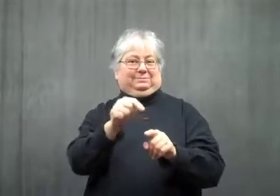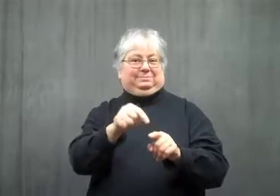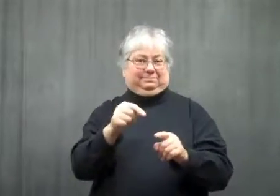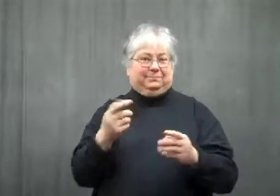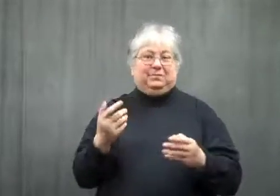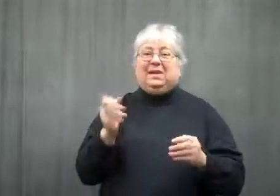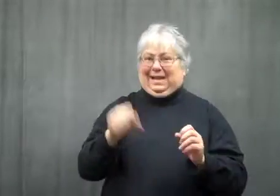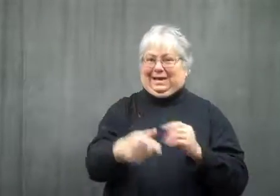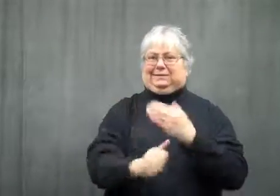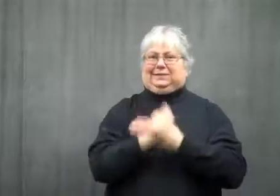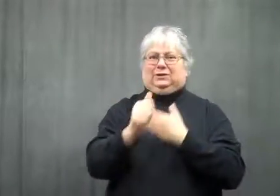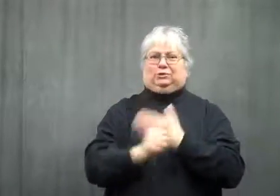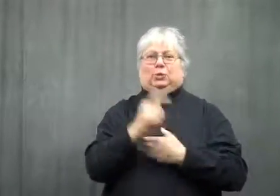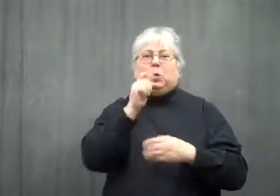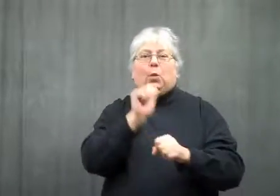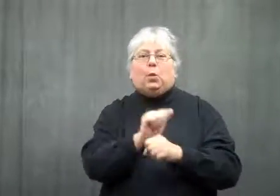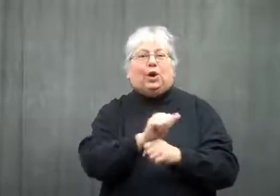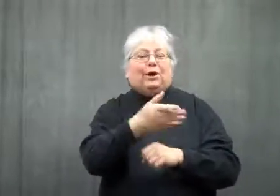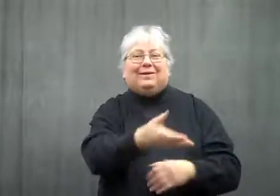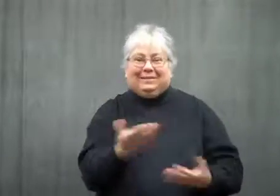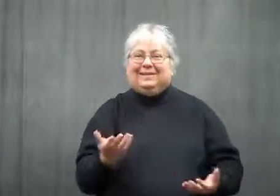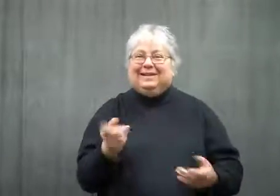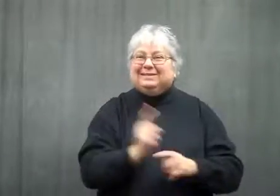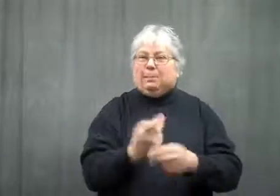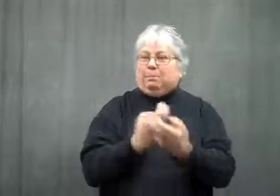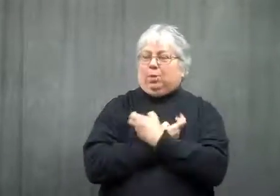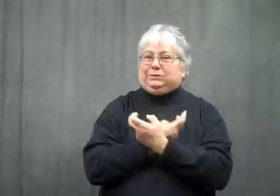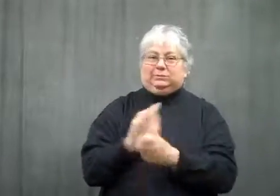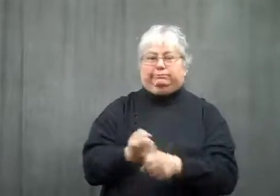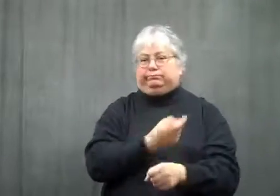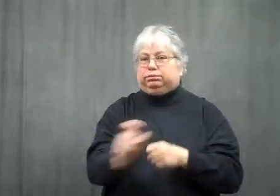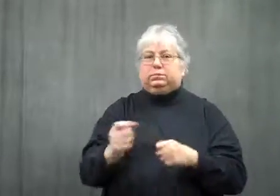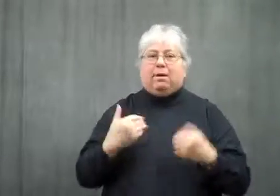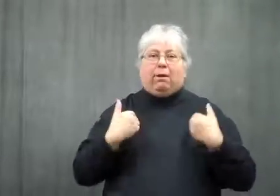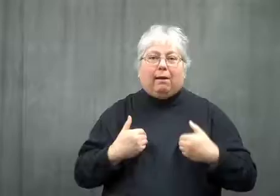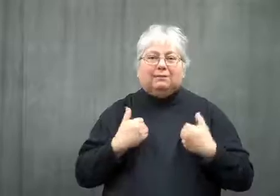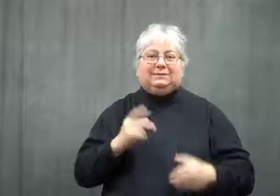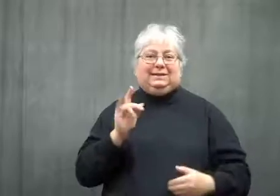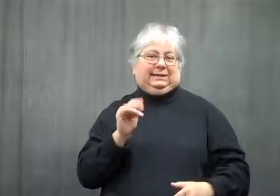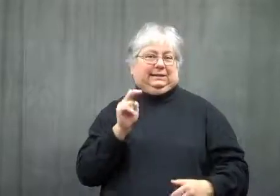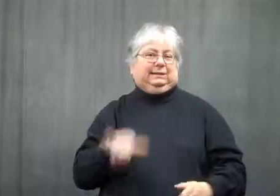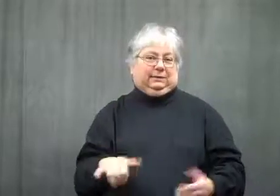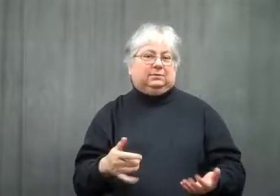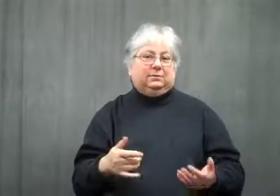That is really dangerous to the workers. It acts as a poison on the lungs and kidneys.